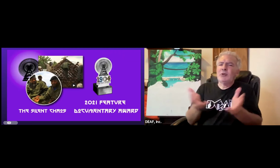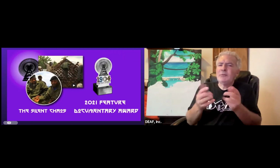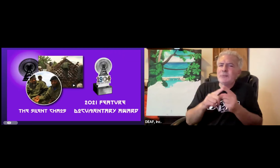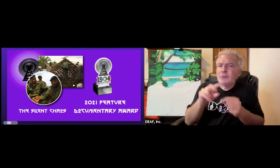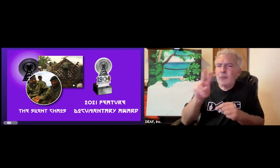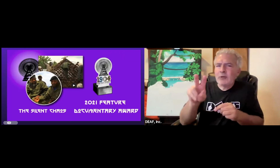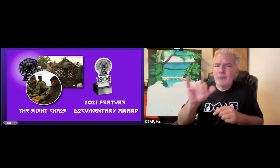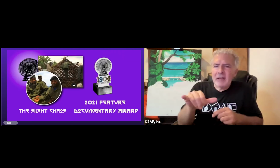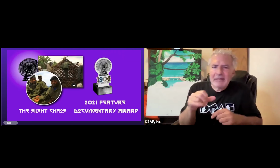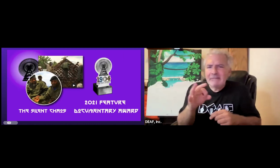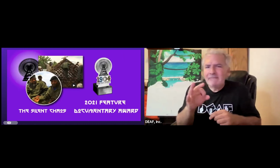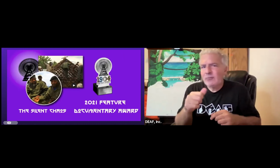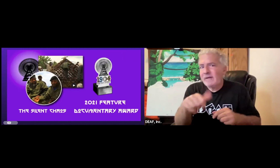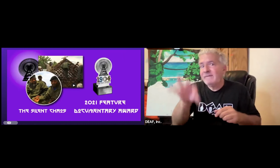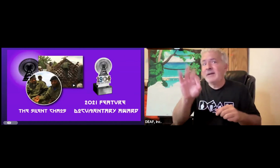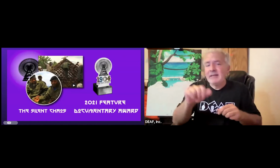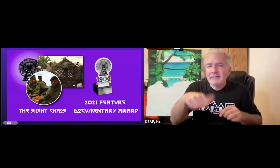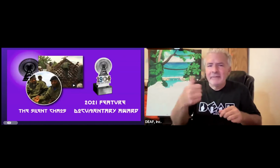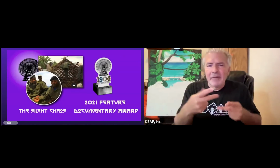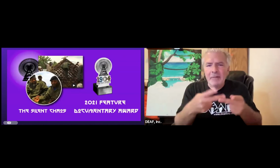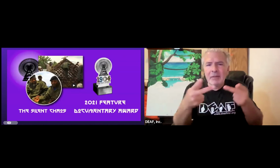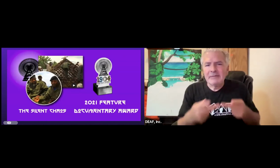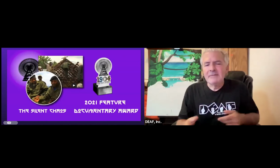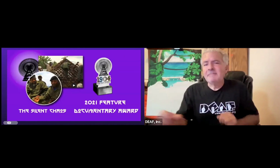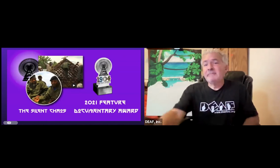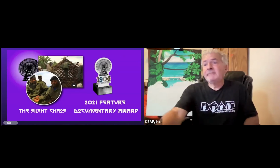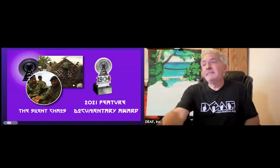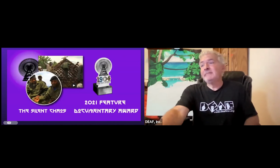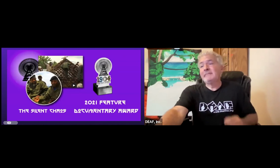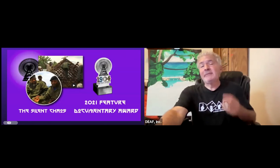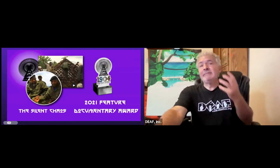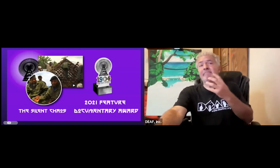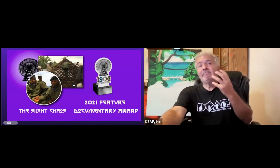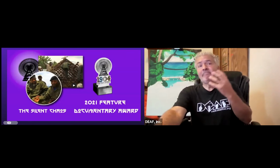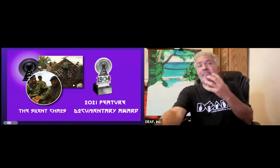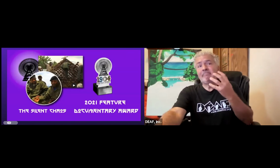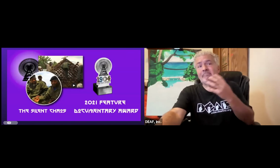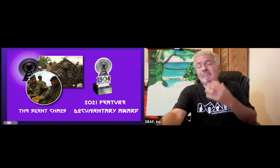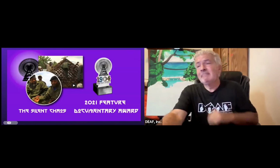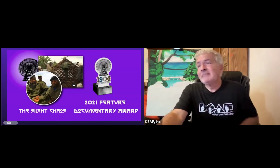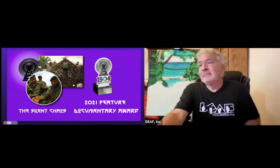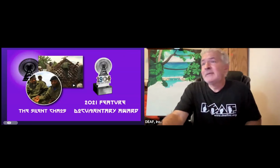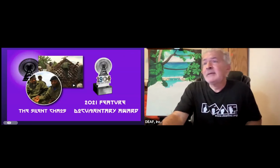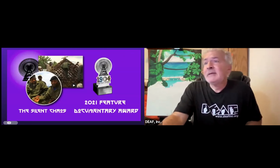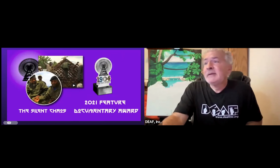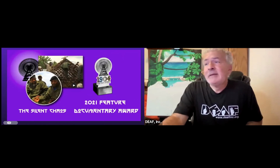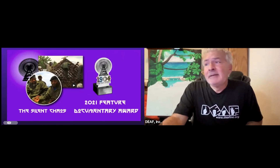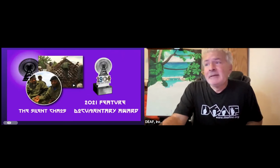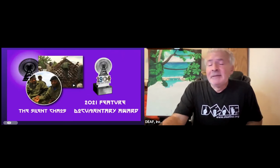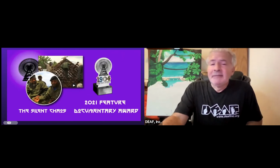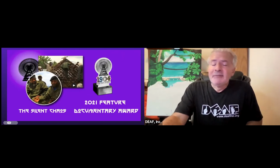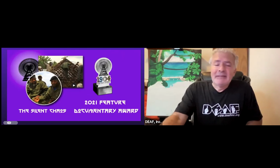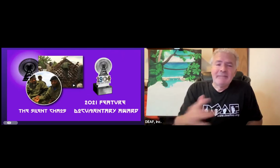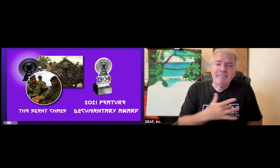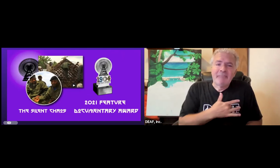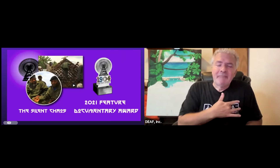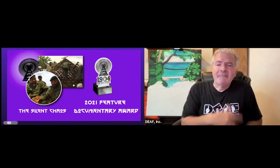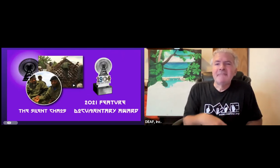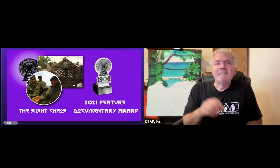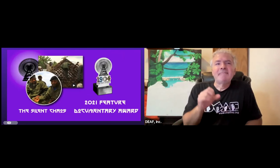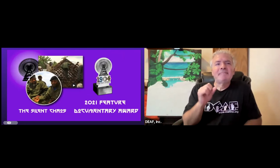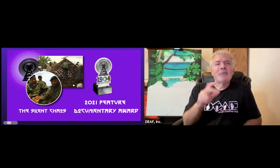I would encourage you to watch that, if you can find it in another place. It was awesome and heart touching.